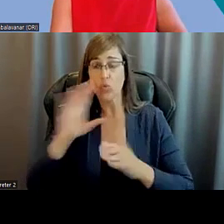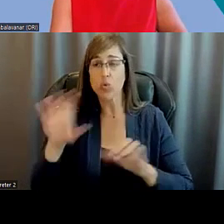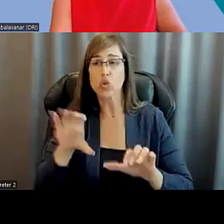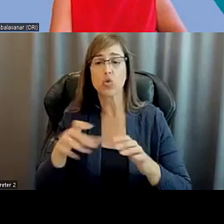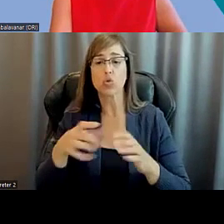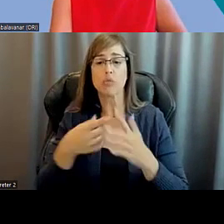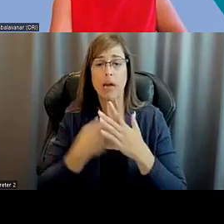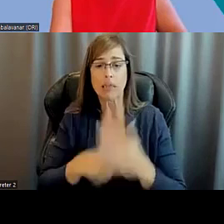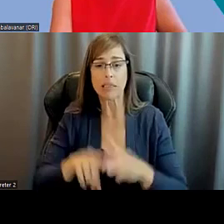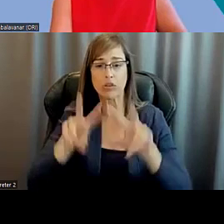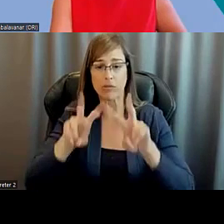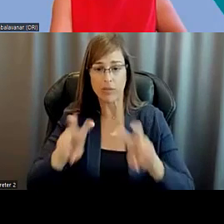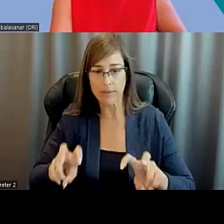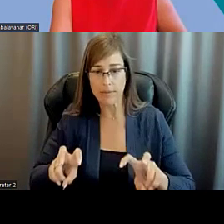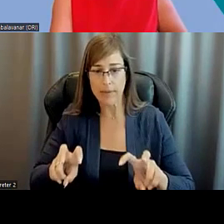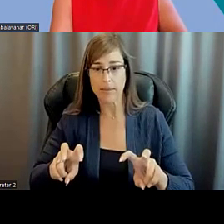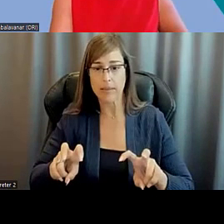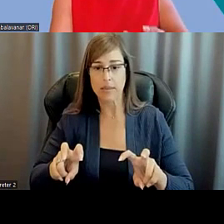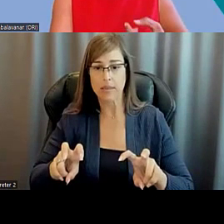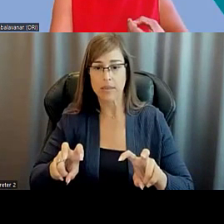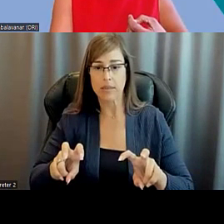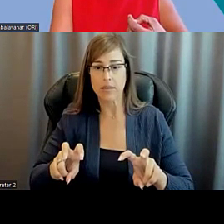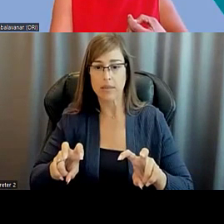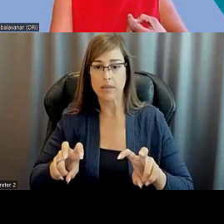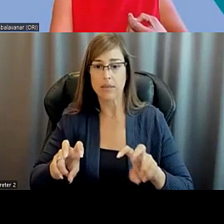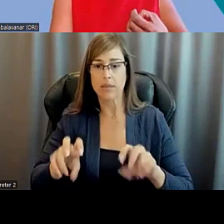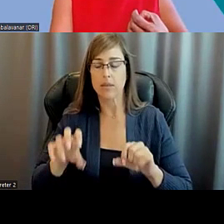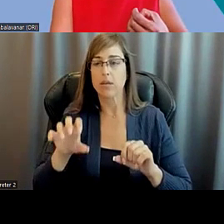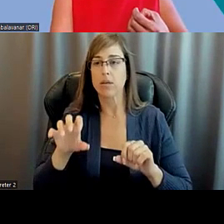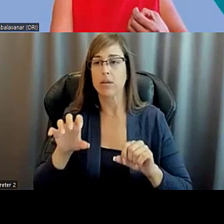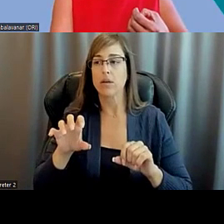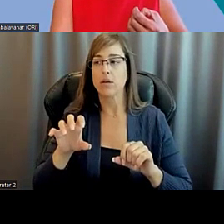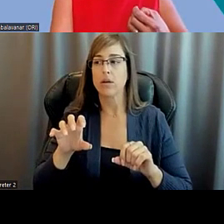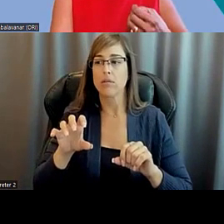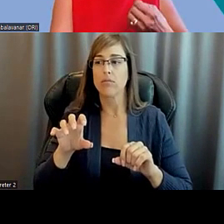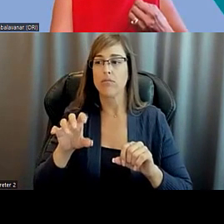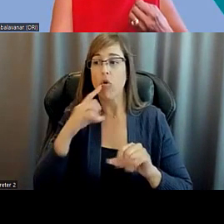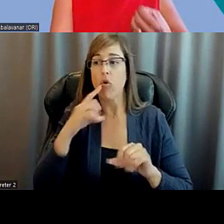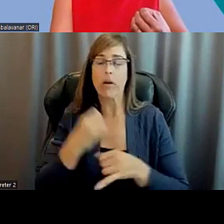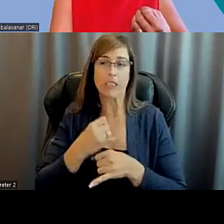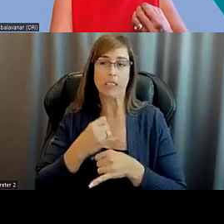and forward to the institution, so forward it,